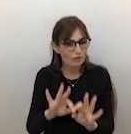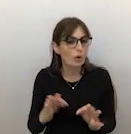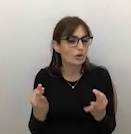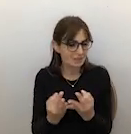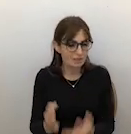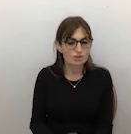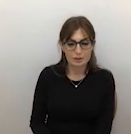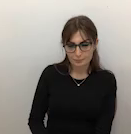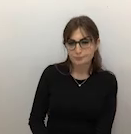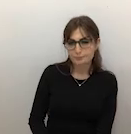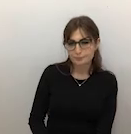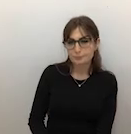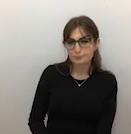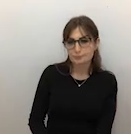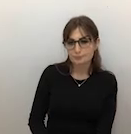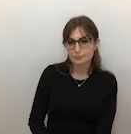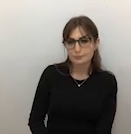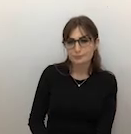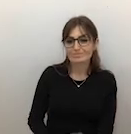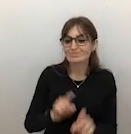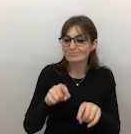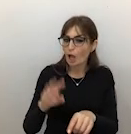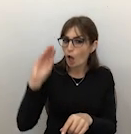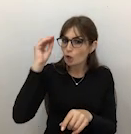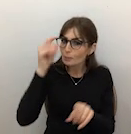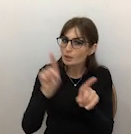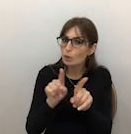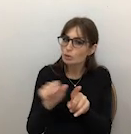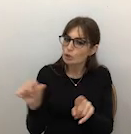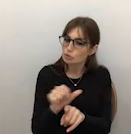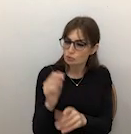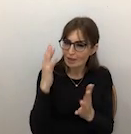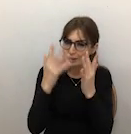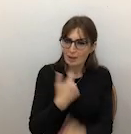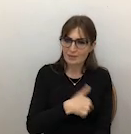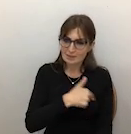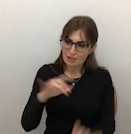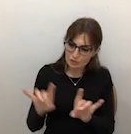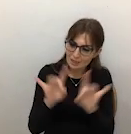and performance of the organisation. Here, the committee should consider the integrity, clarity,